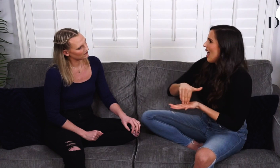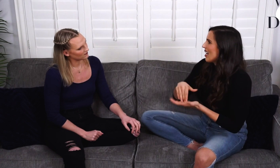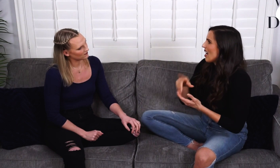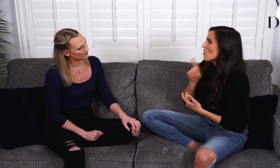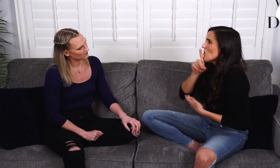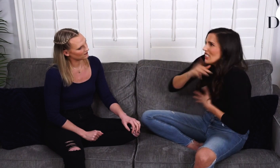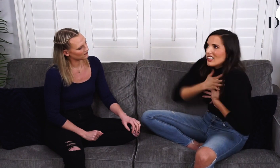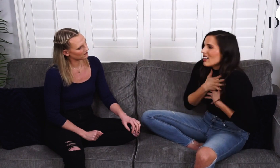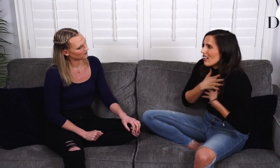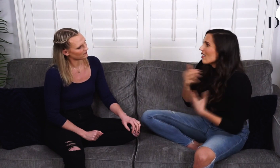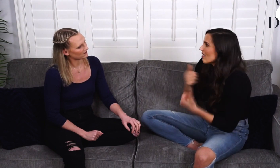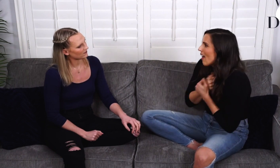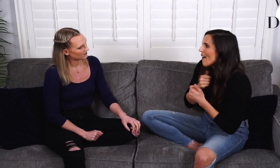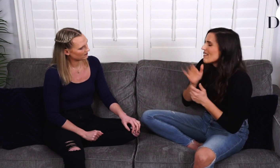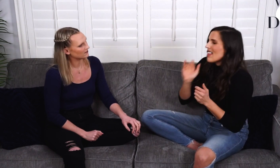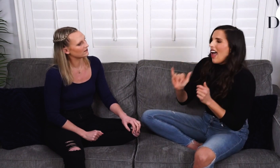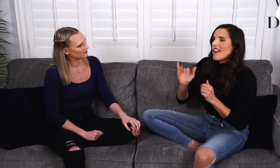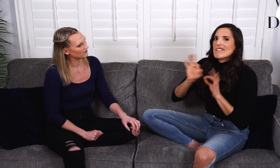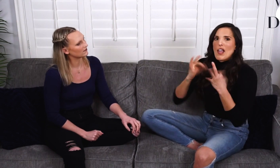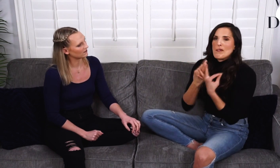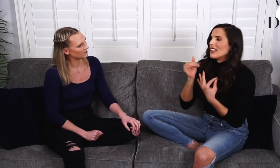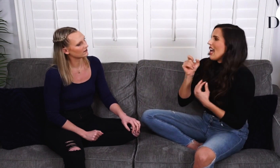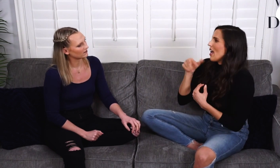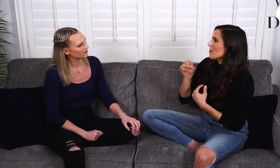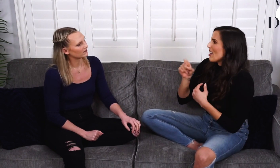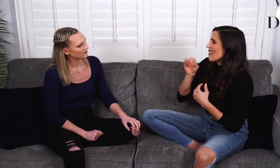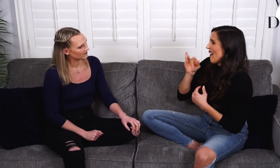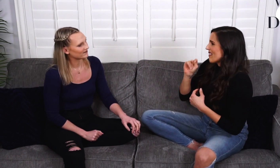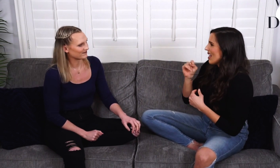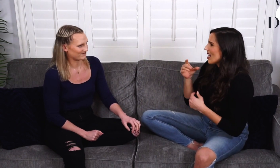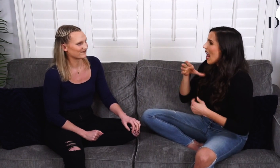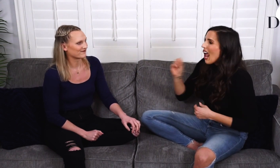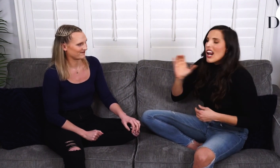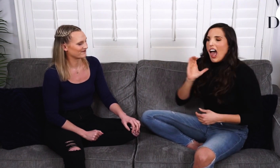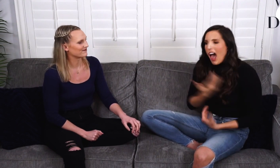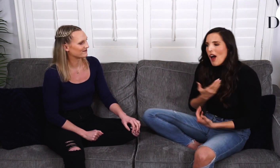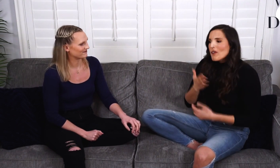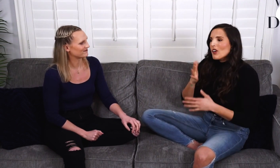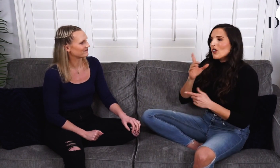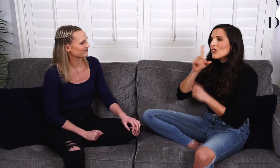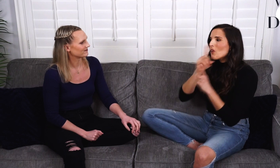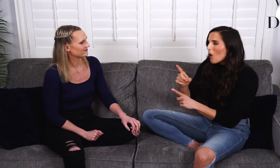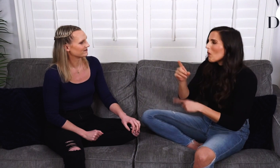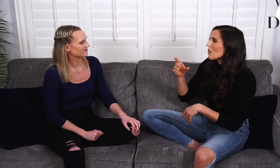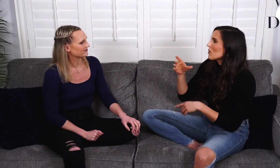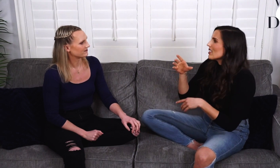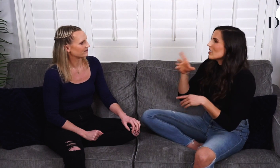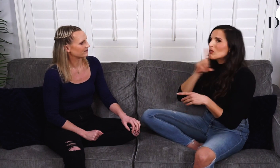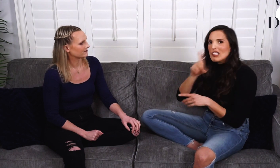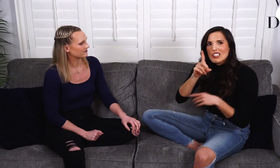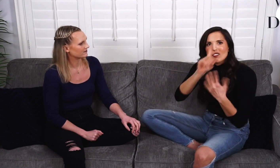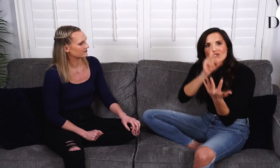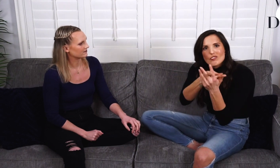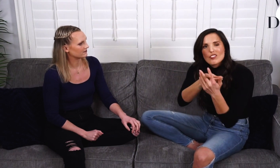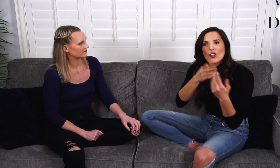again, and I love that family aspect of our podcast and our goals were really to get through